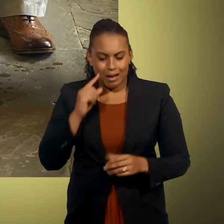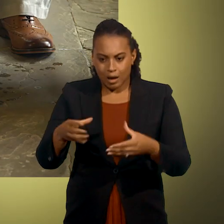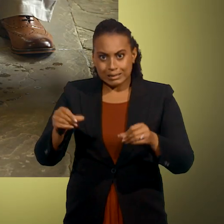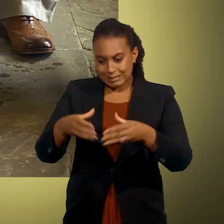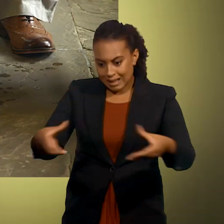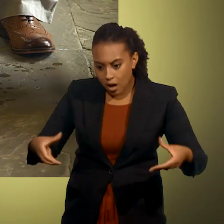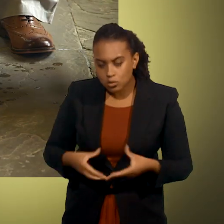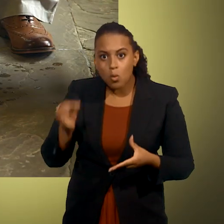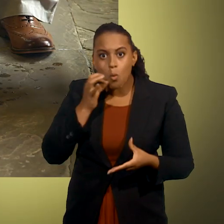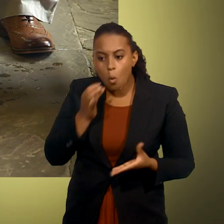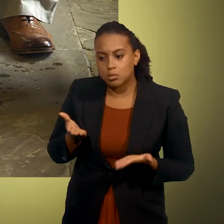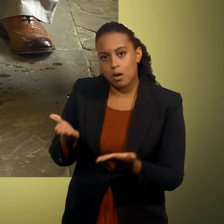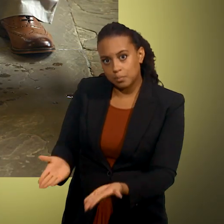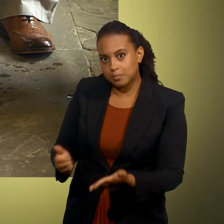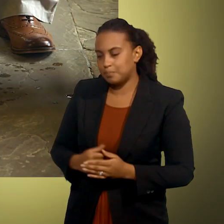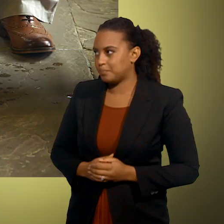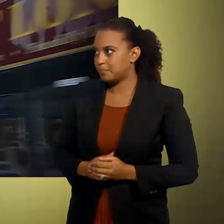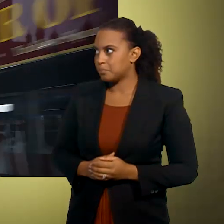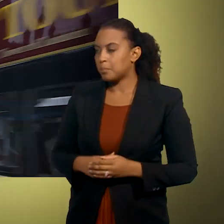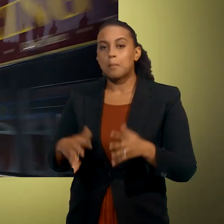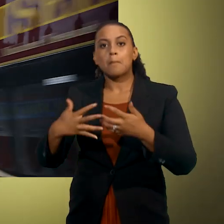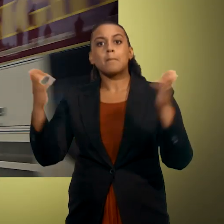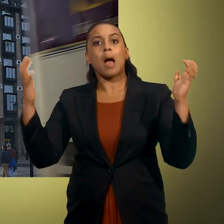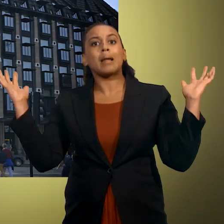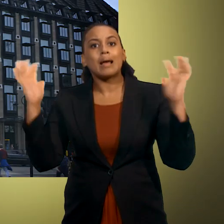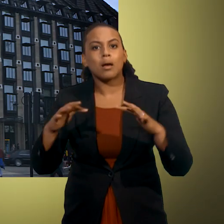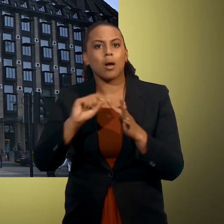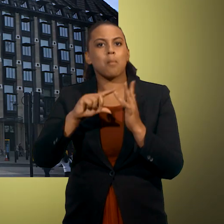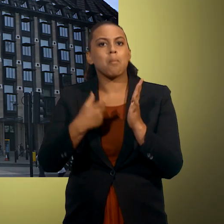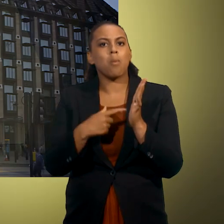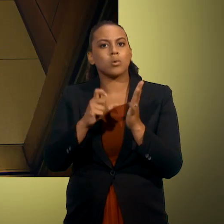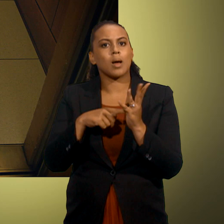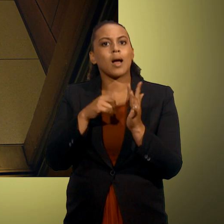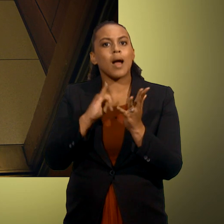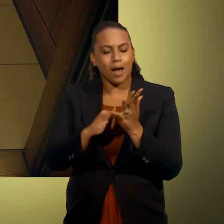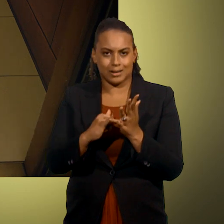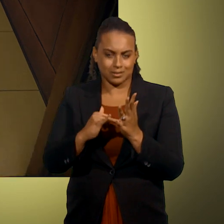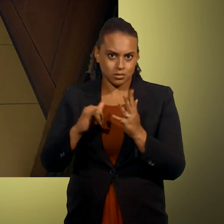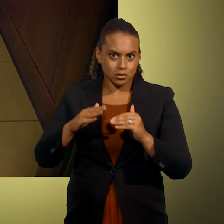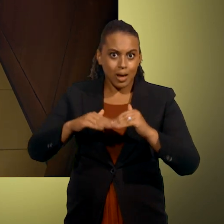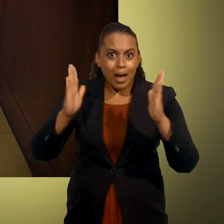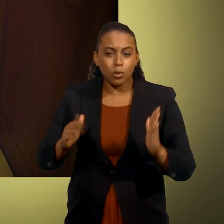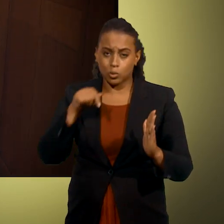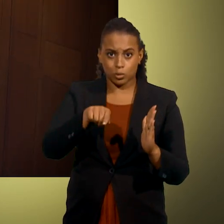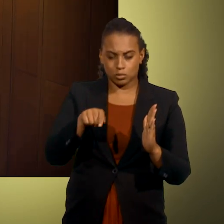Some public events and committee meetings are held in Portcullis House, which has step-free access throughout.